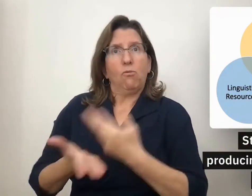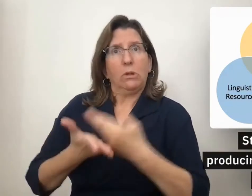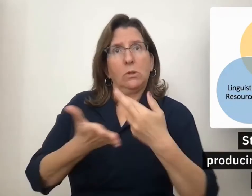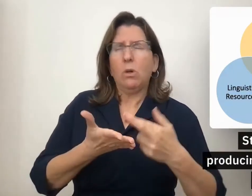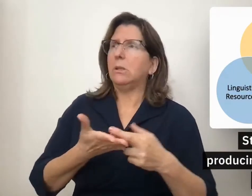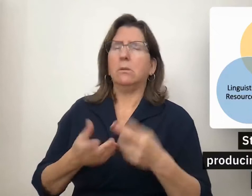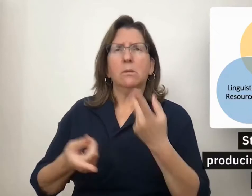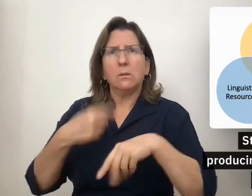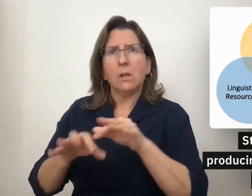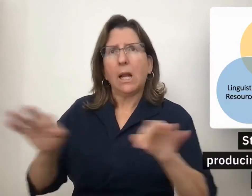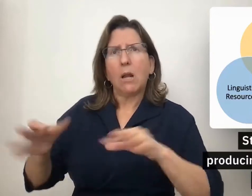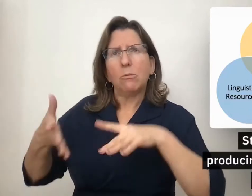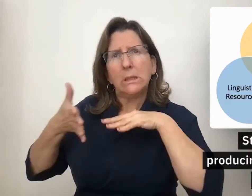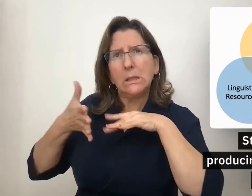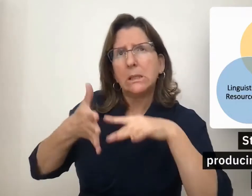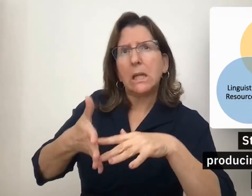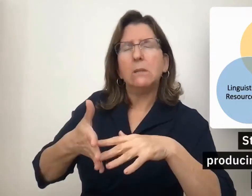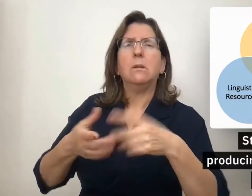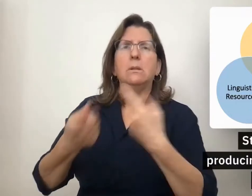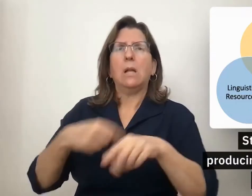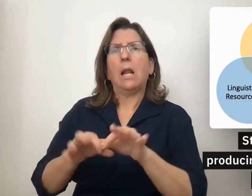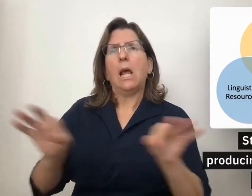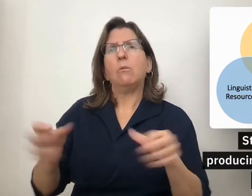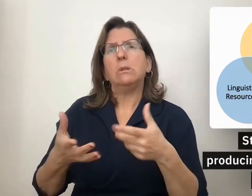What about linguistic resources?